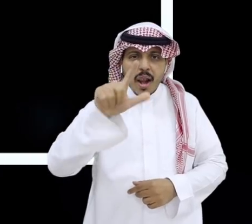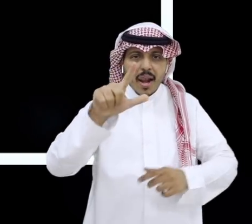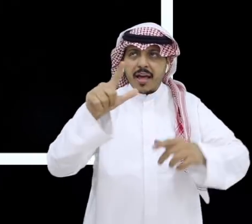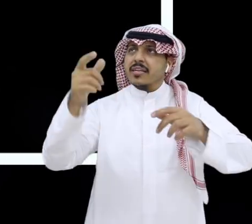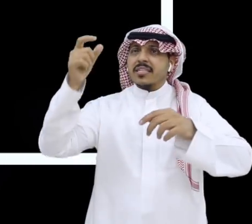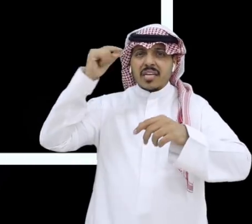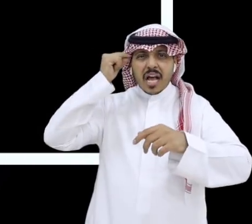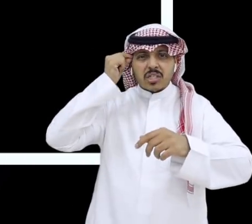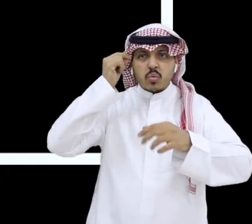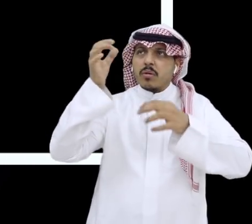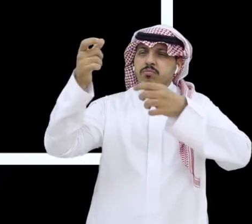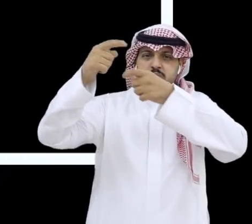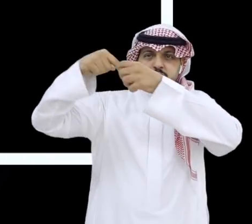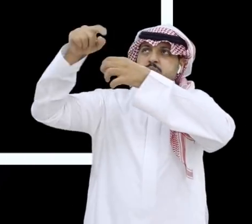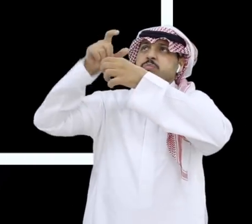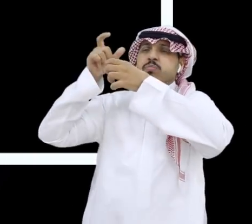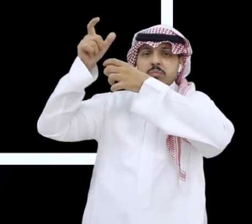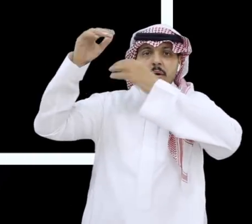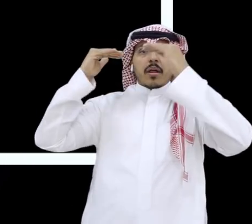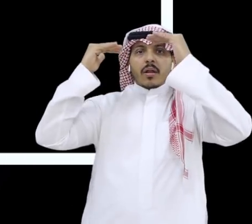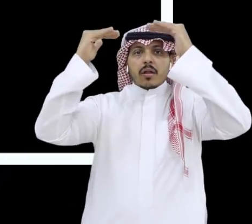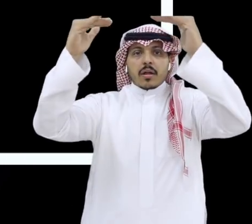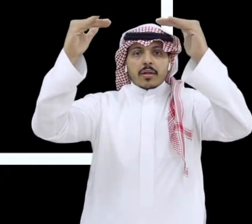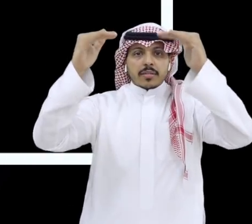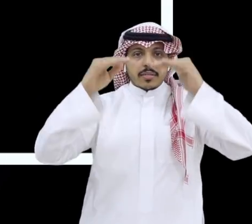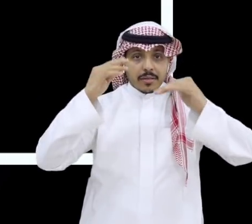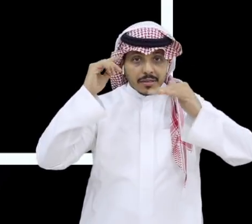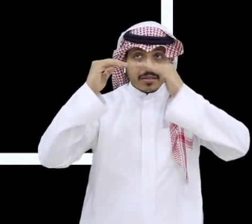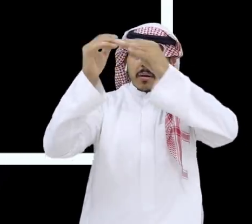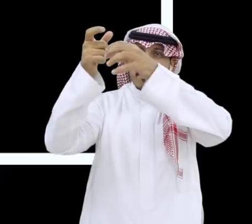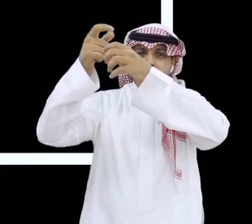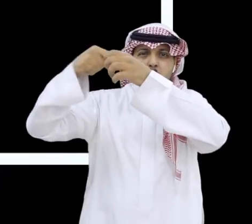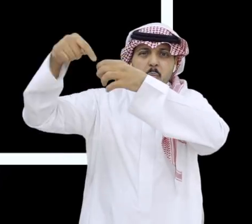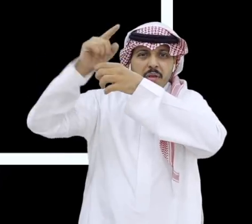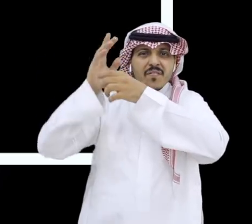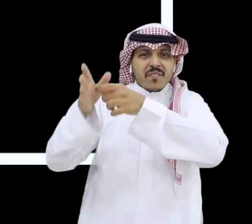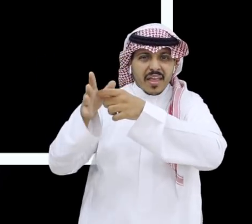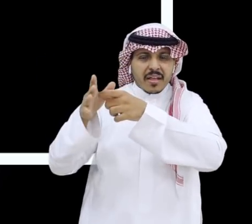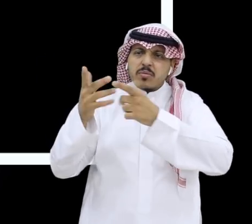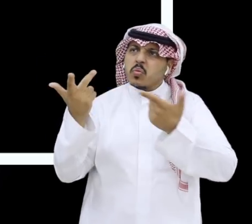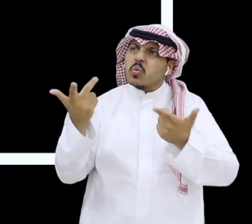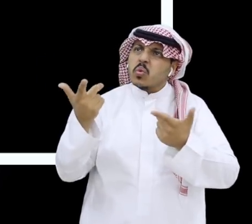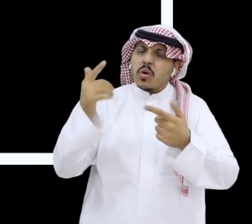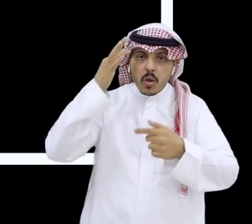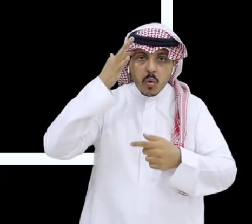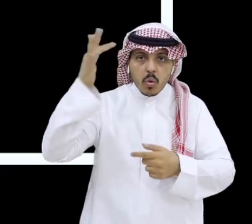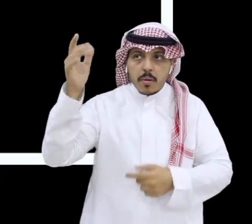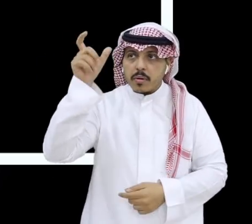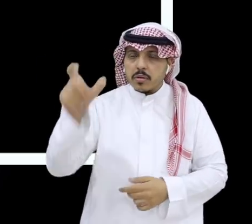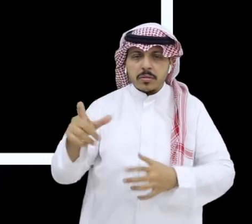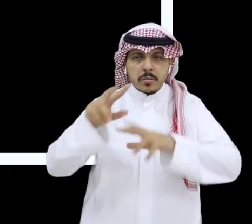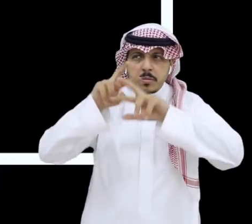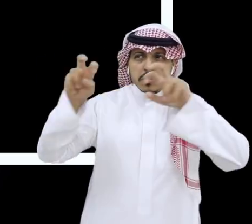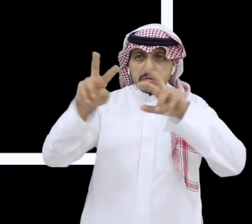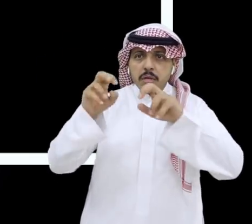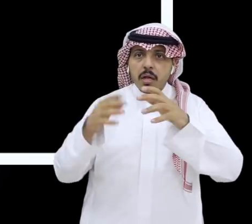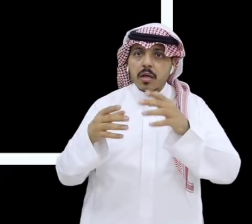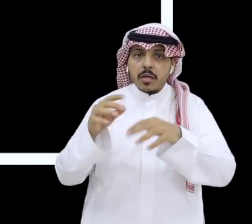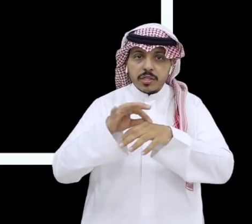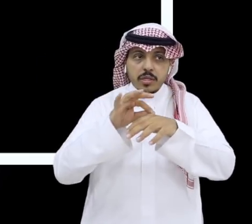Black hole is a theory that's been talked about by many scientists. It is a whole that swallows anything forever.